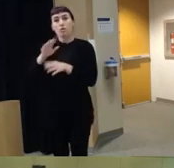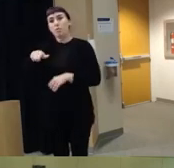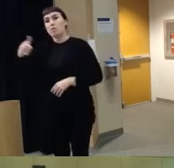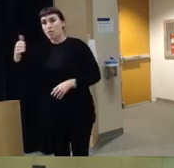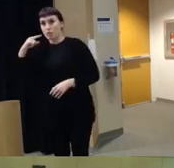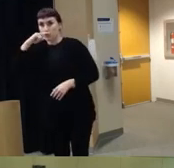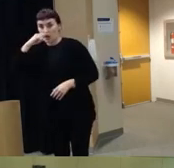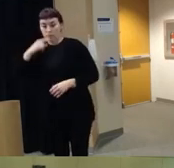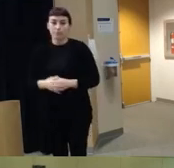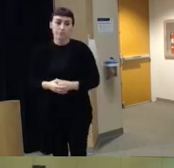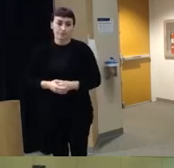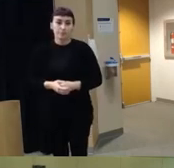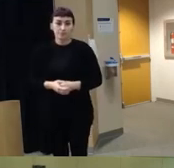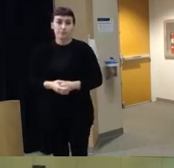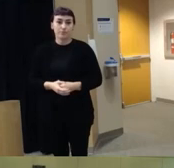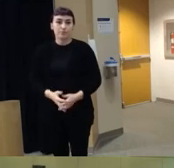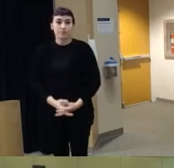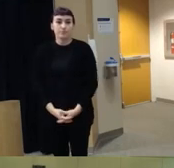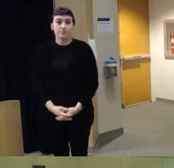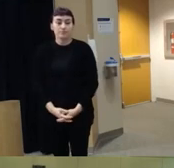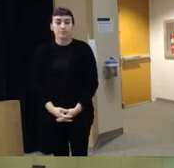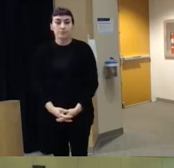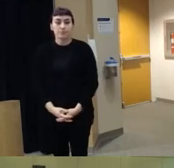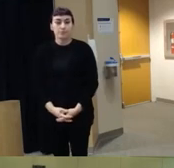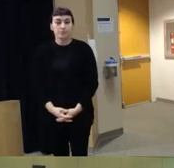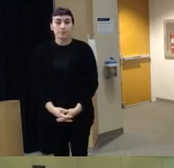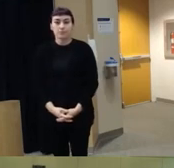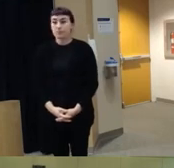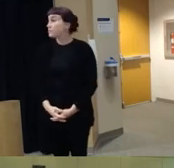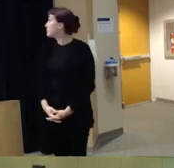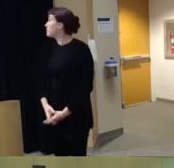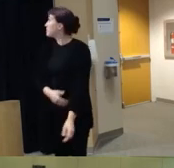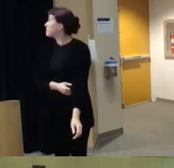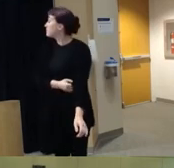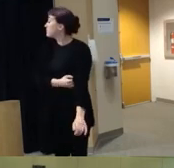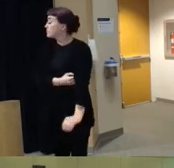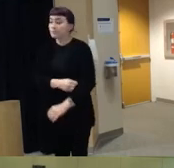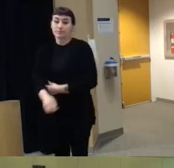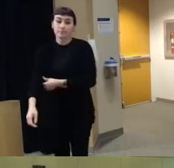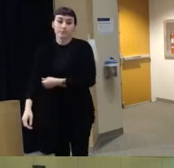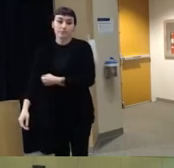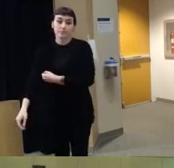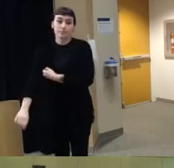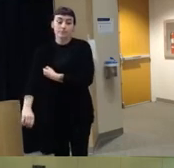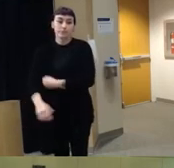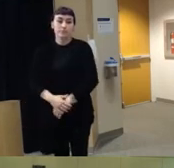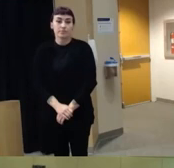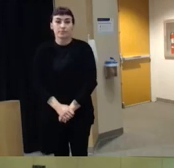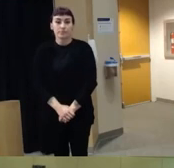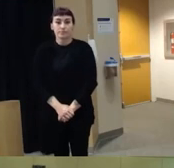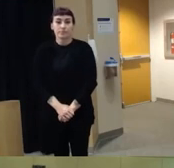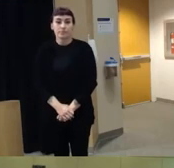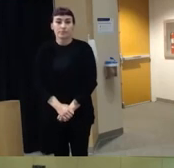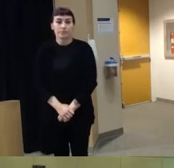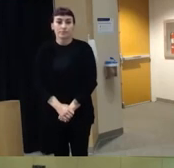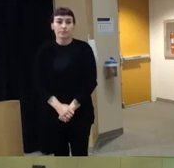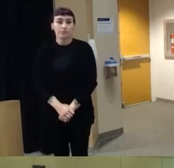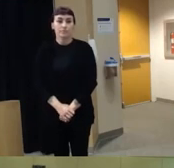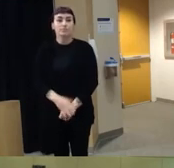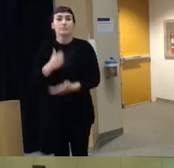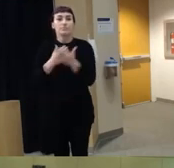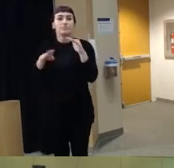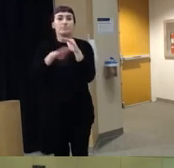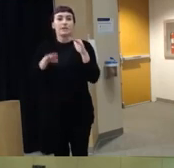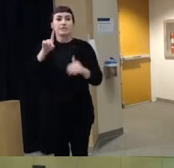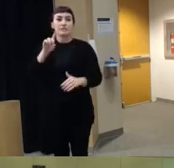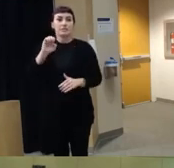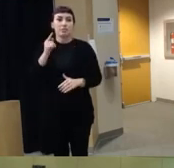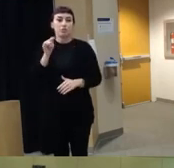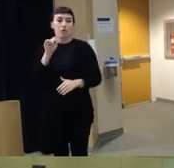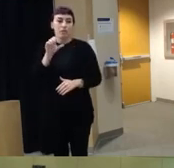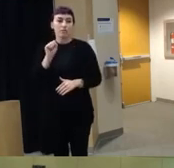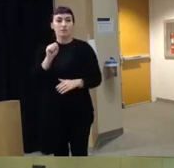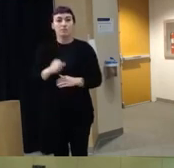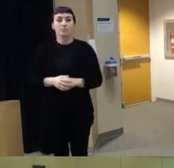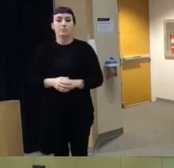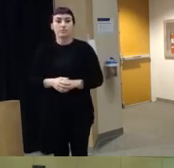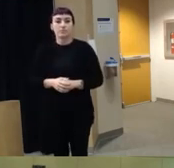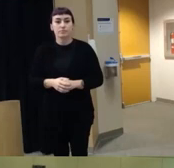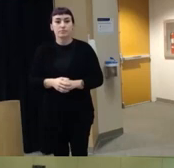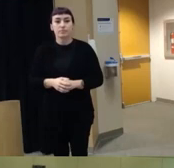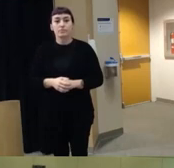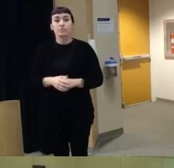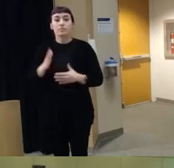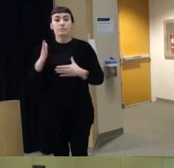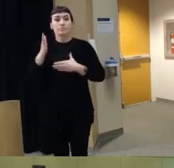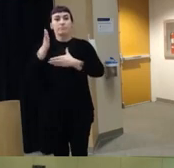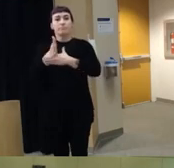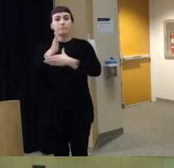child so here are some of the basic demographics um among deant um the IM mean age was 7 years